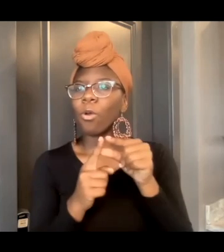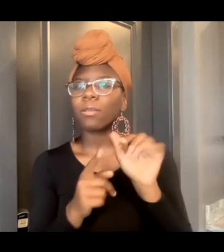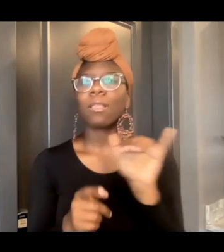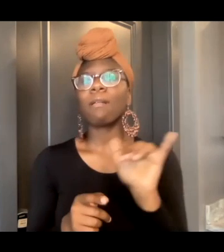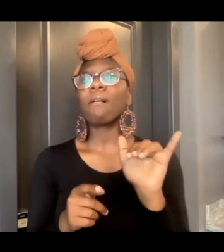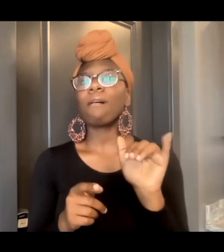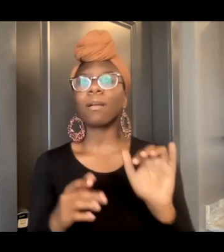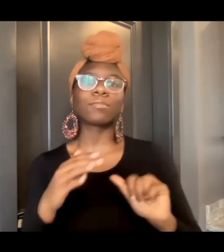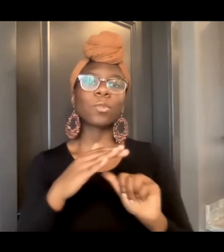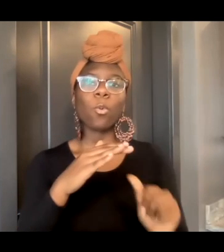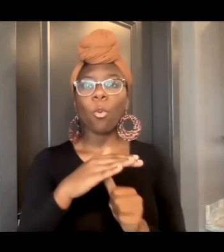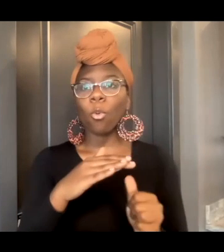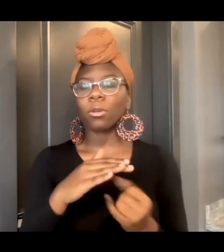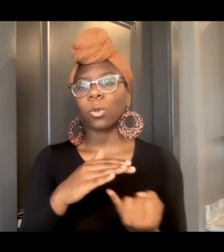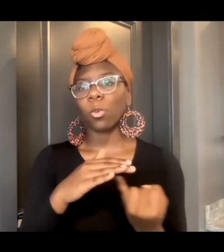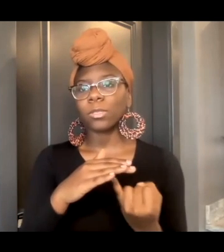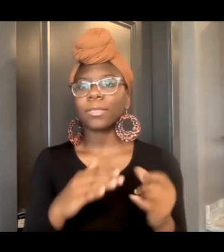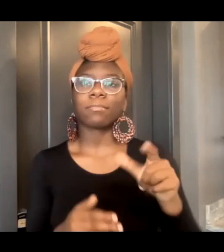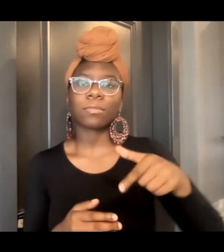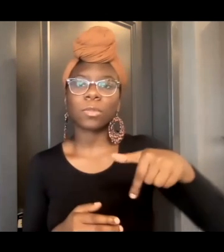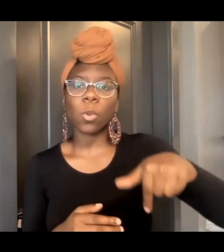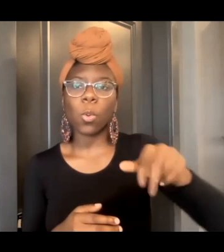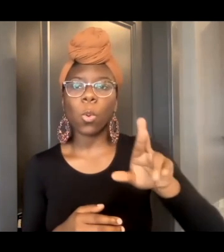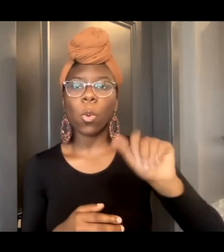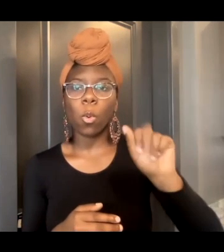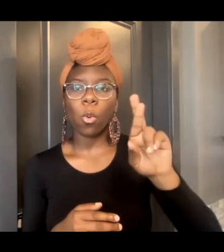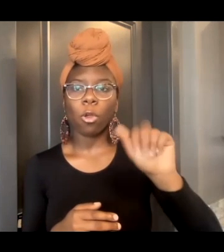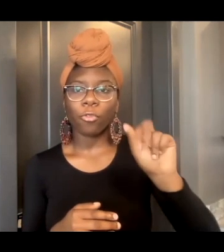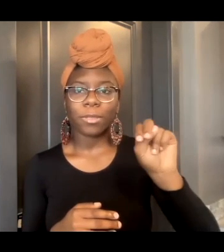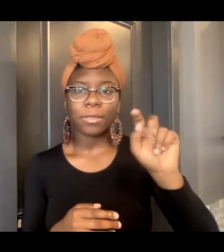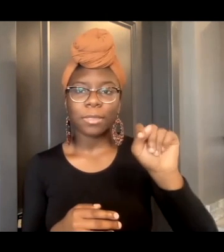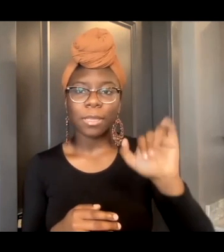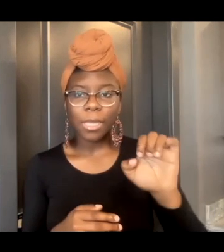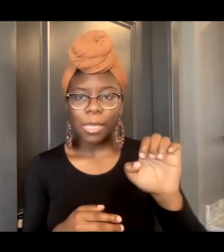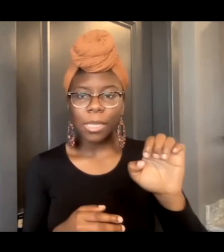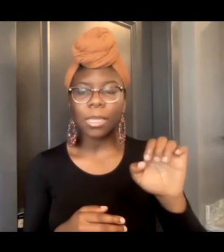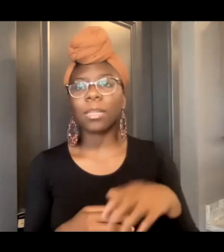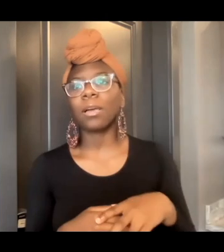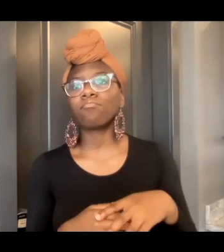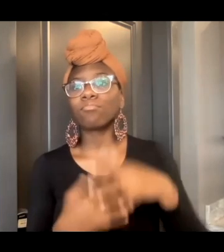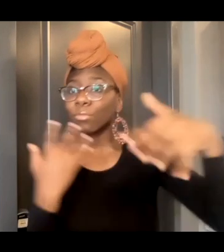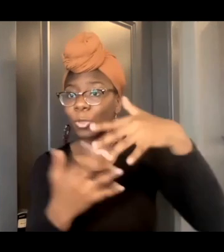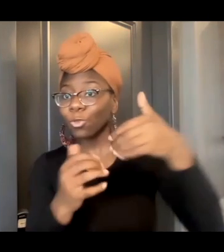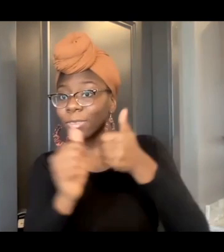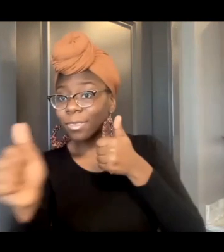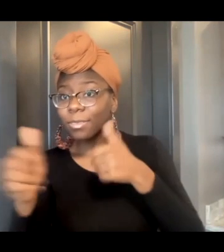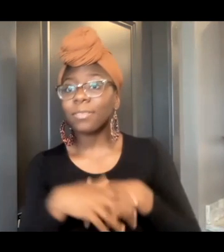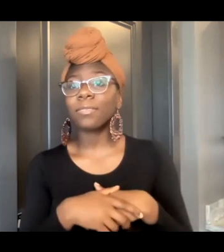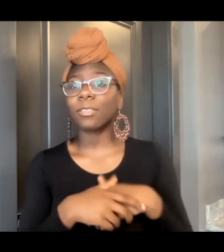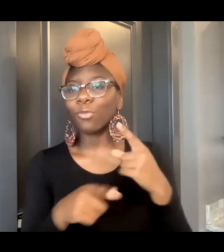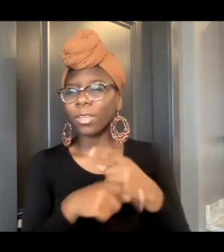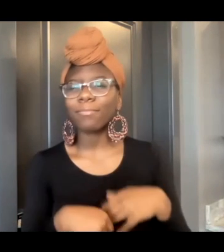Do you remember learning words like quarantine, social distancing, and other words like those?